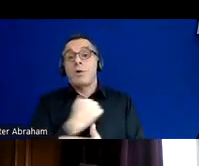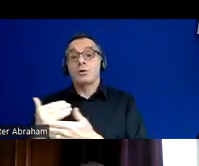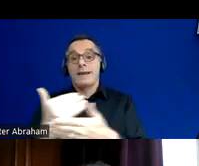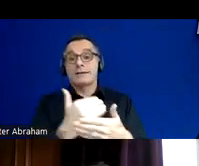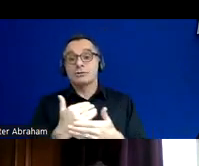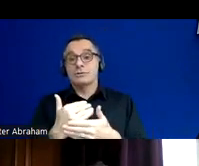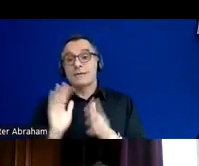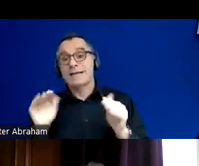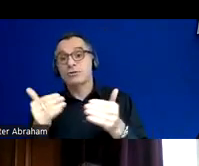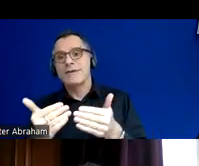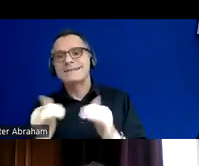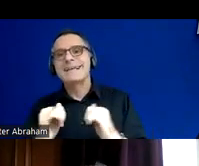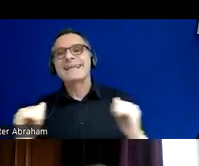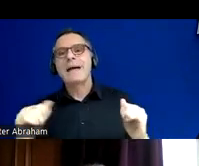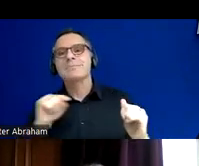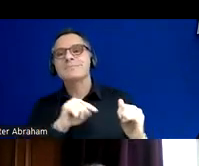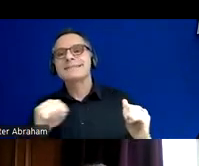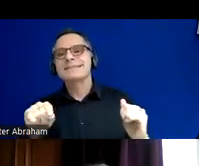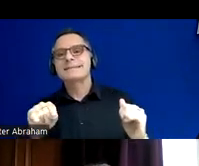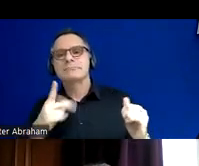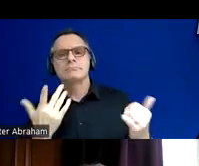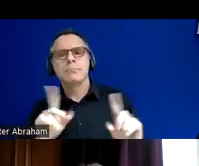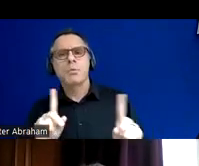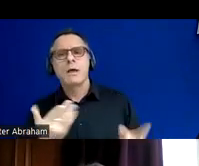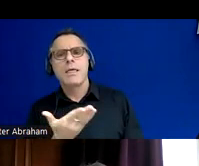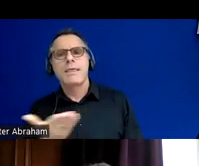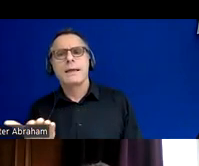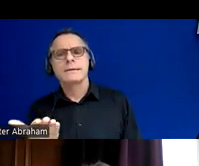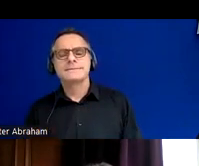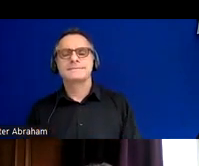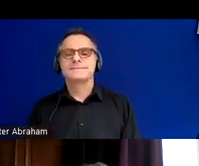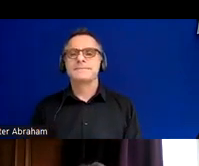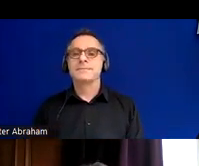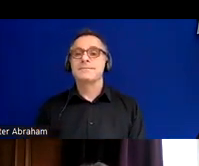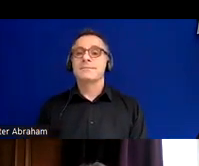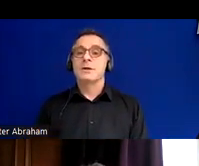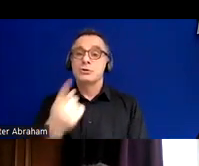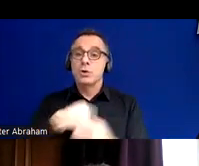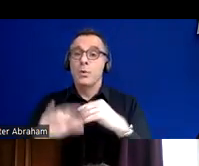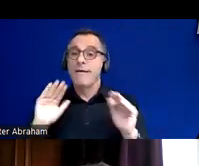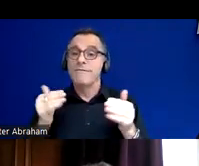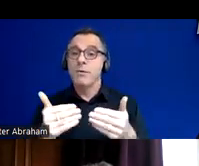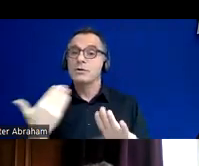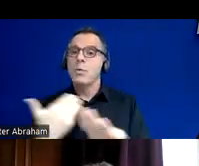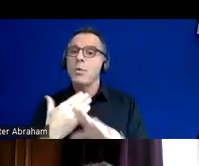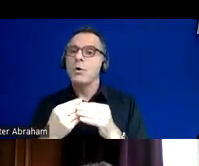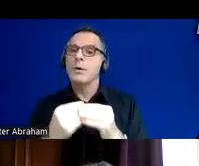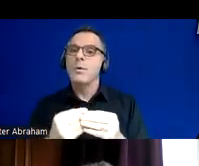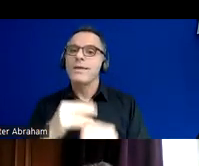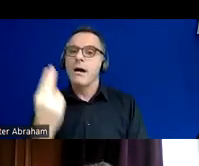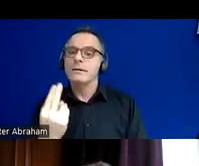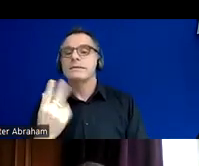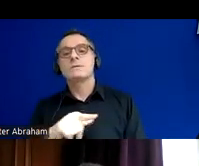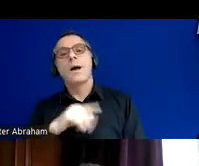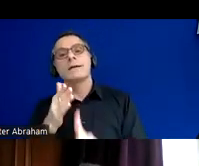the gaps that might exist. So, we're all about working with artists to identify issues that